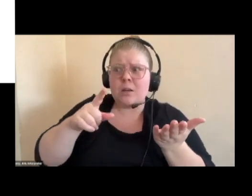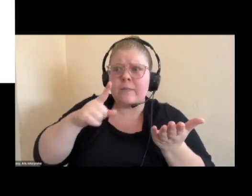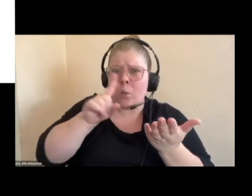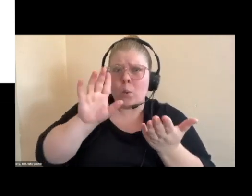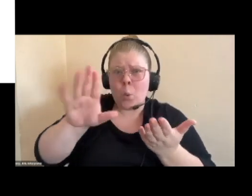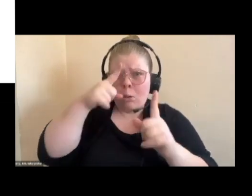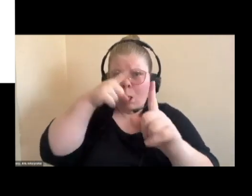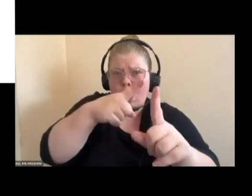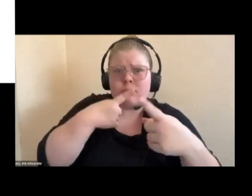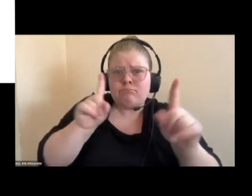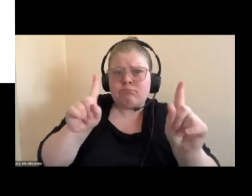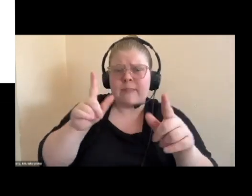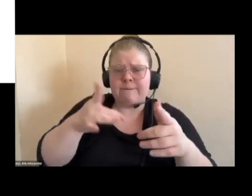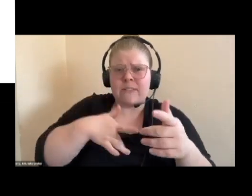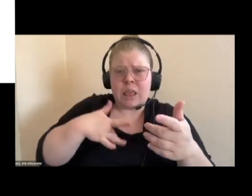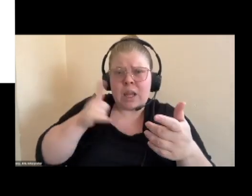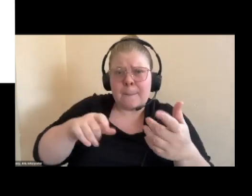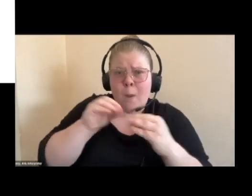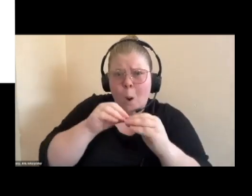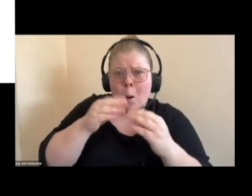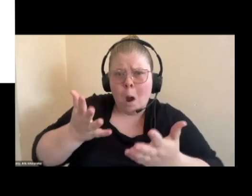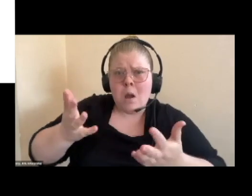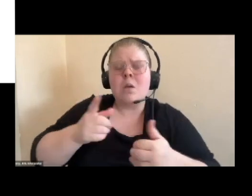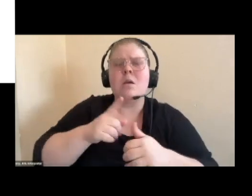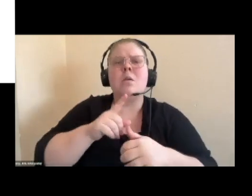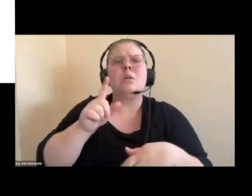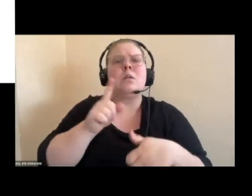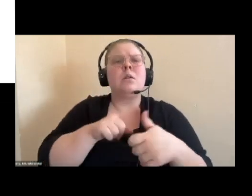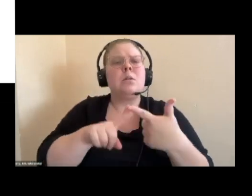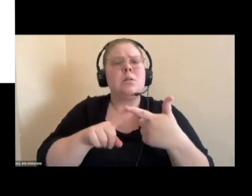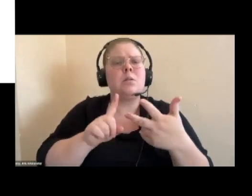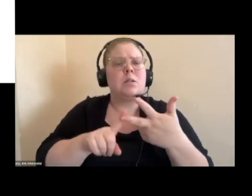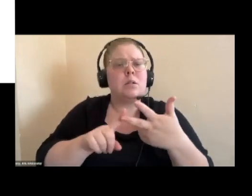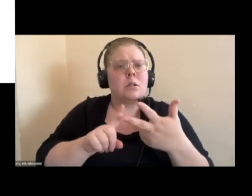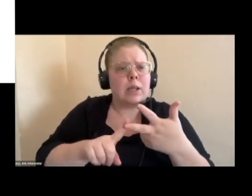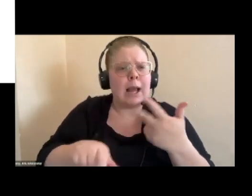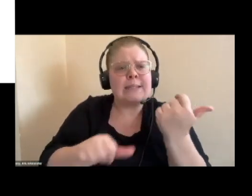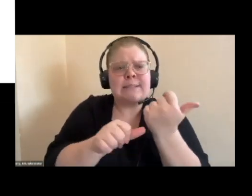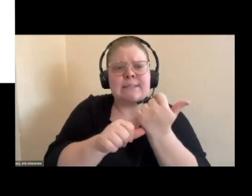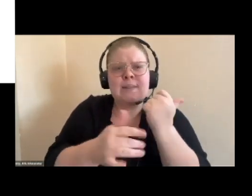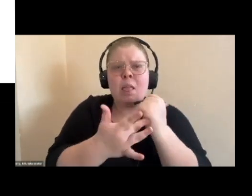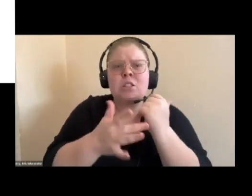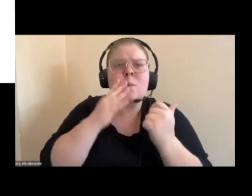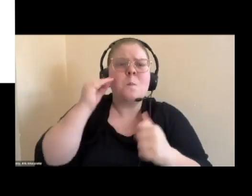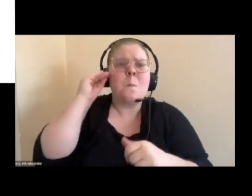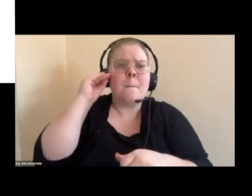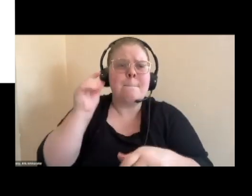We looked at unmet needs for assistive technology and home modifications, which there are some great questions